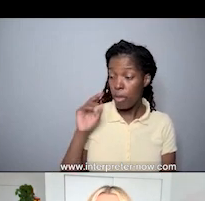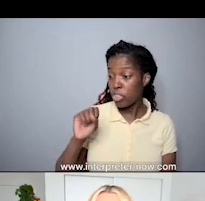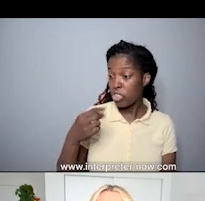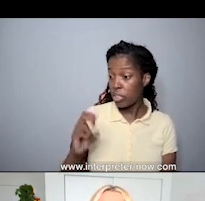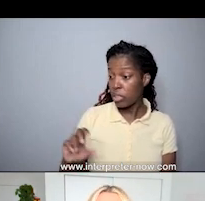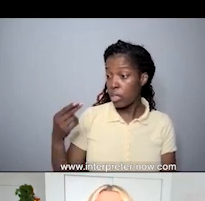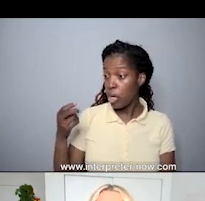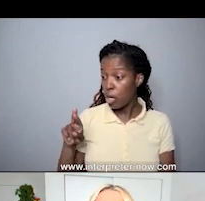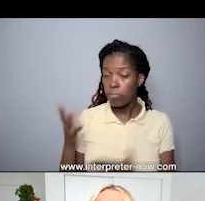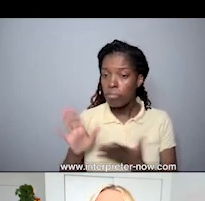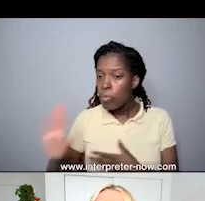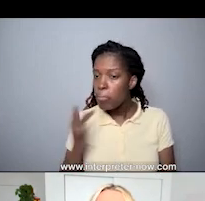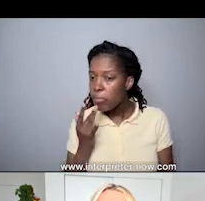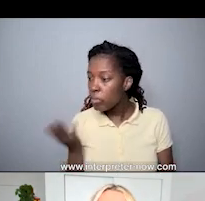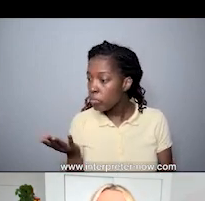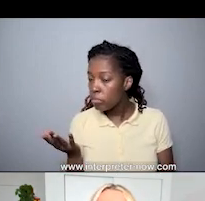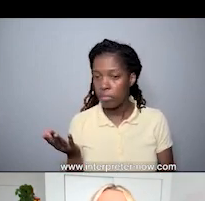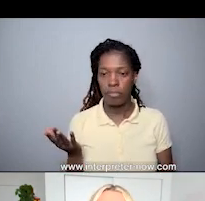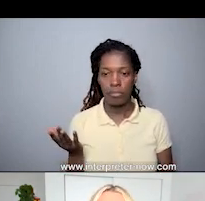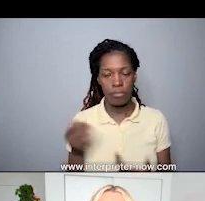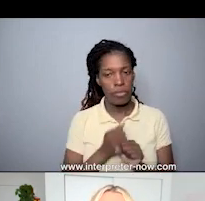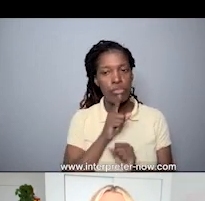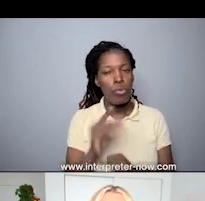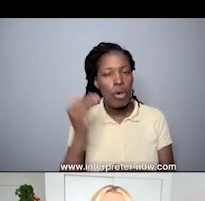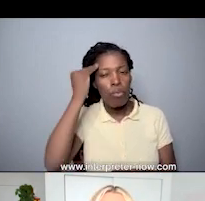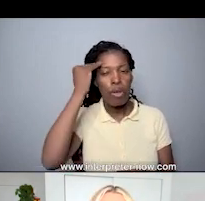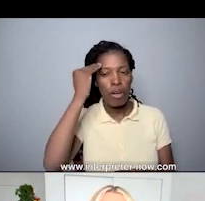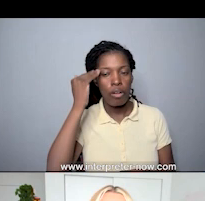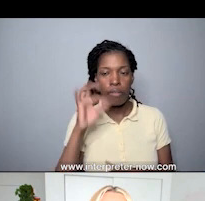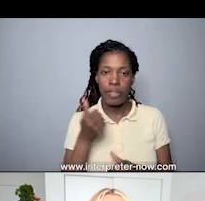You might say, my pronouns are she/her, what are yours?